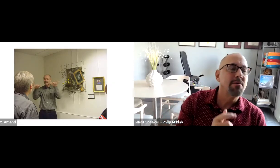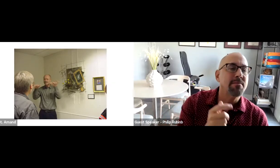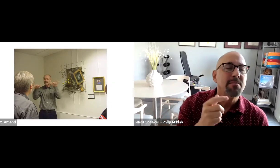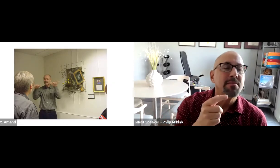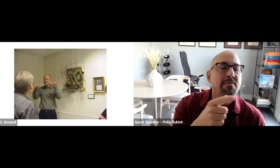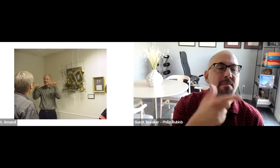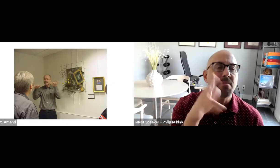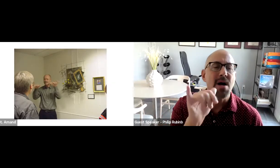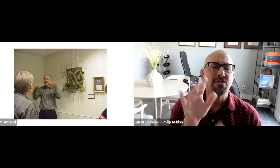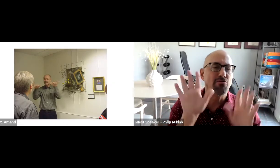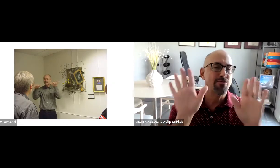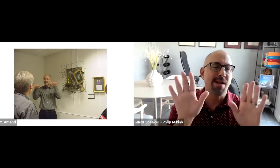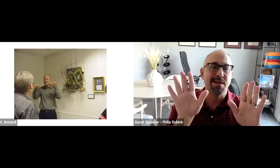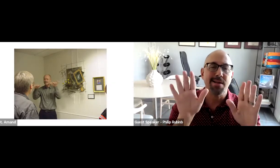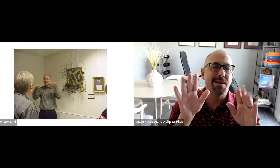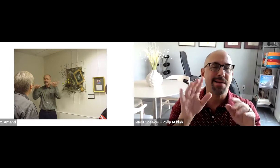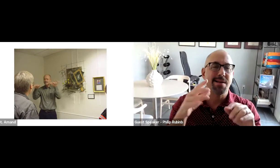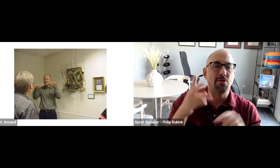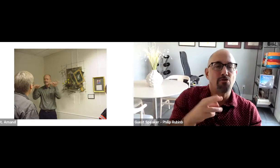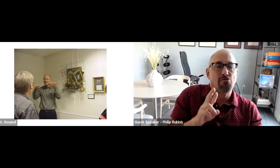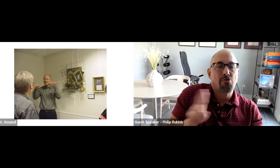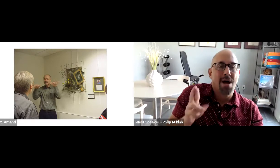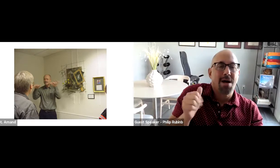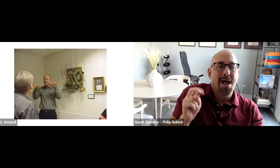and make them feel that they have an opportunity to network,